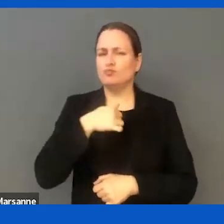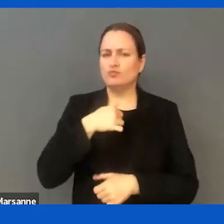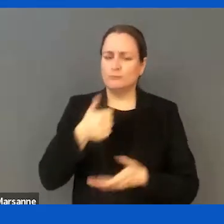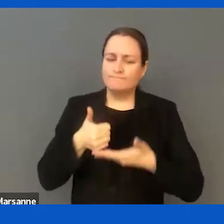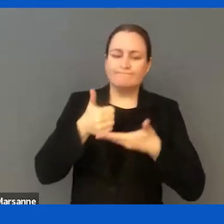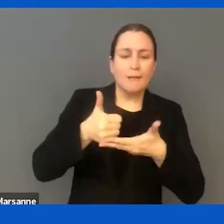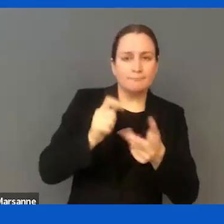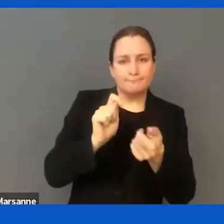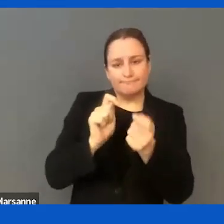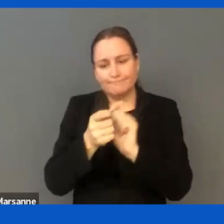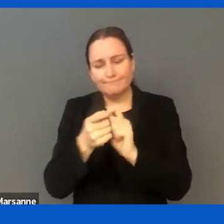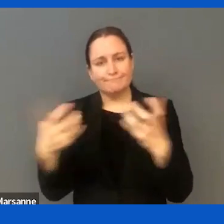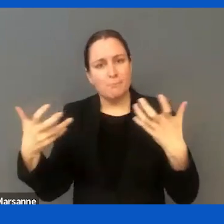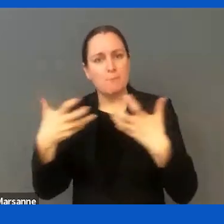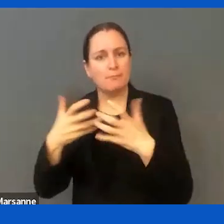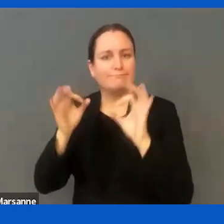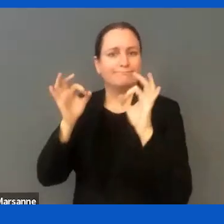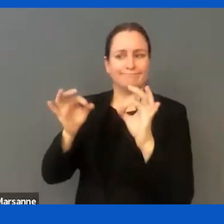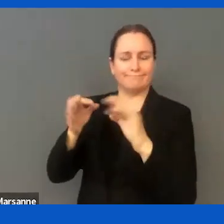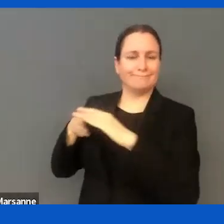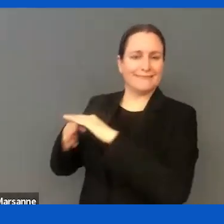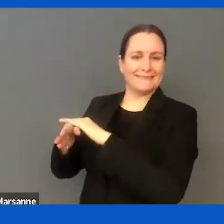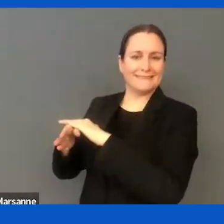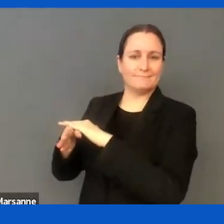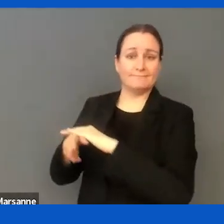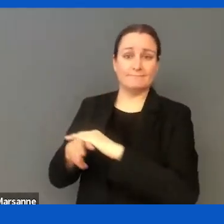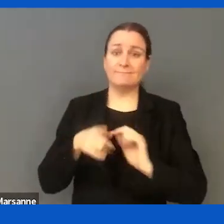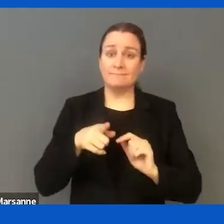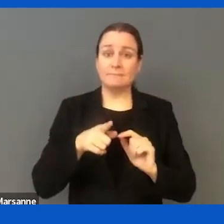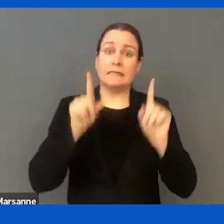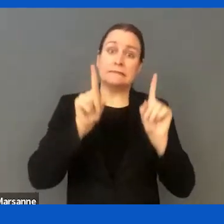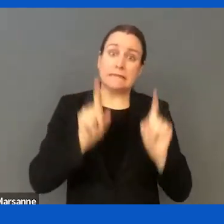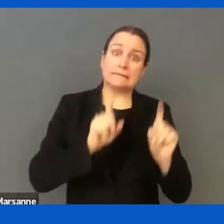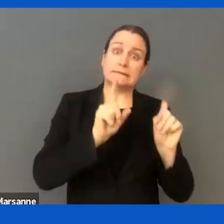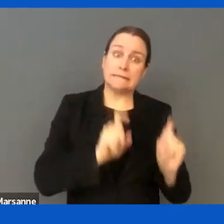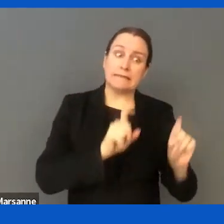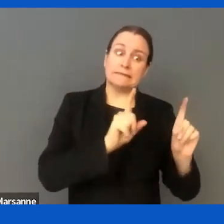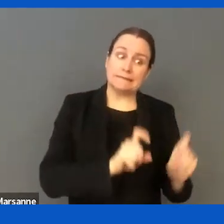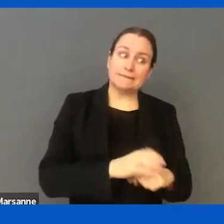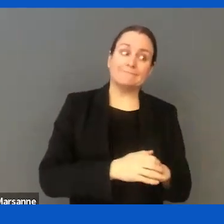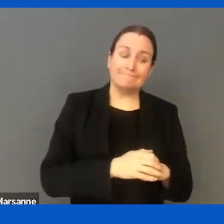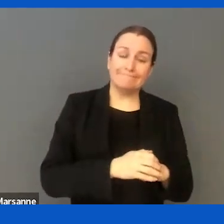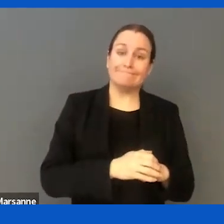is too much about the tests, most people who get results of the test are clueless.